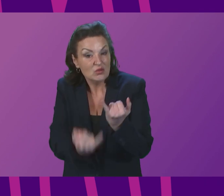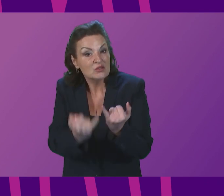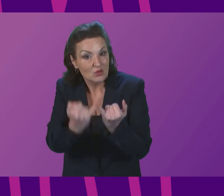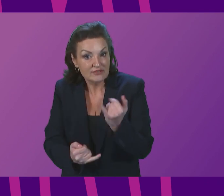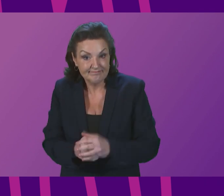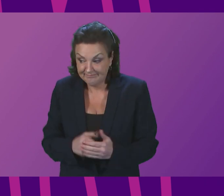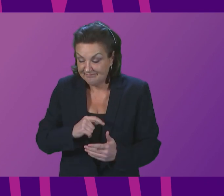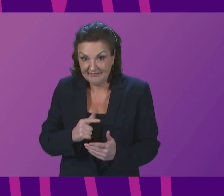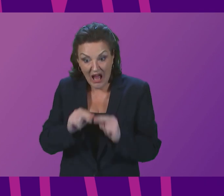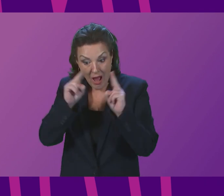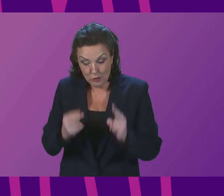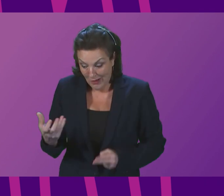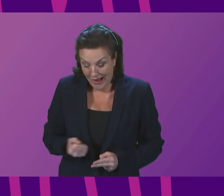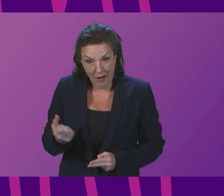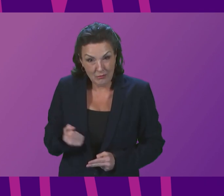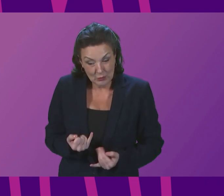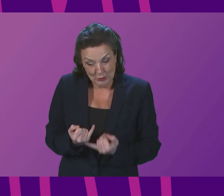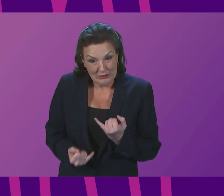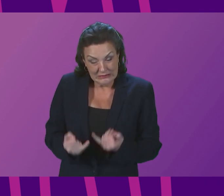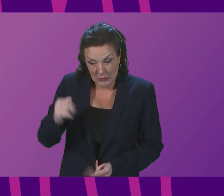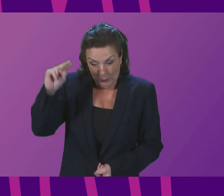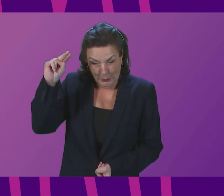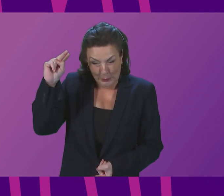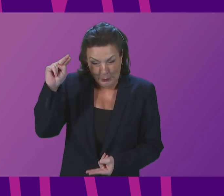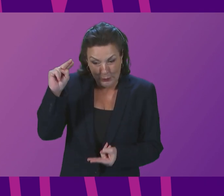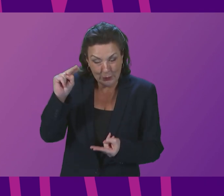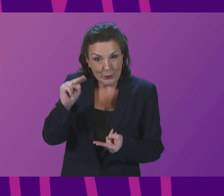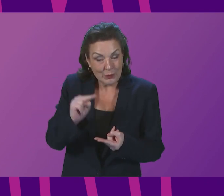Household incomes are about to suffer their biggest fall in more than 60 years.